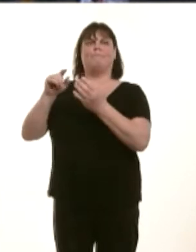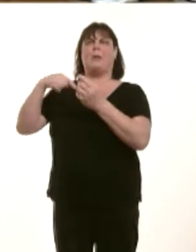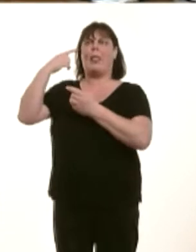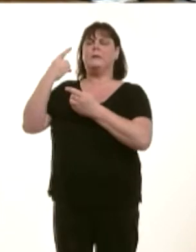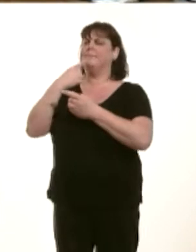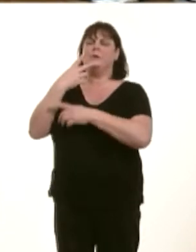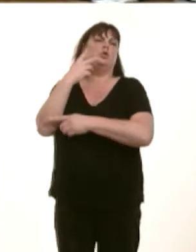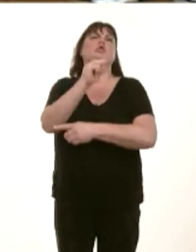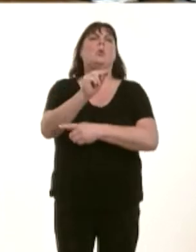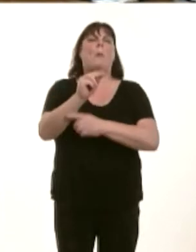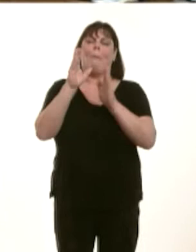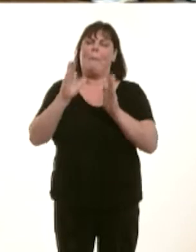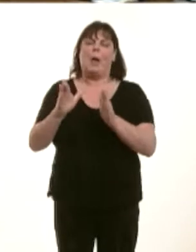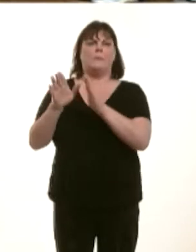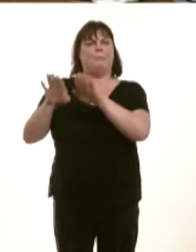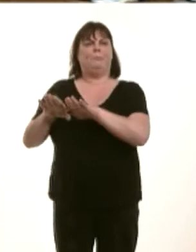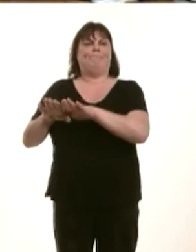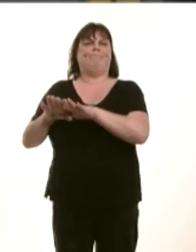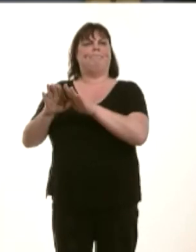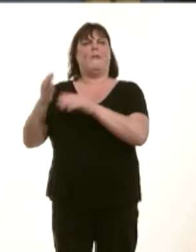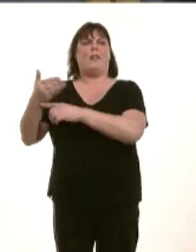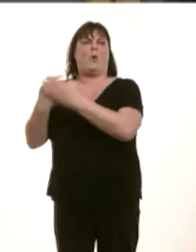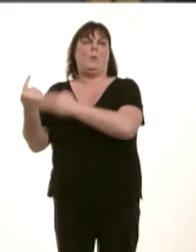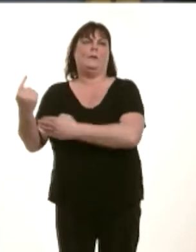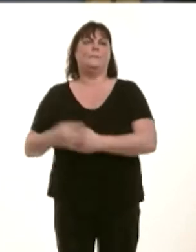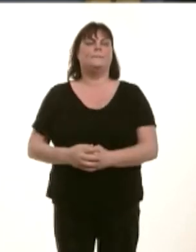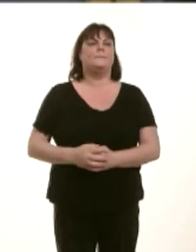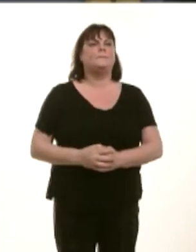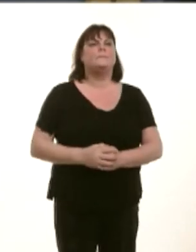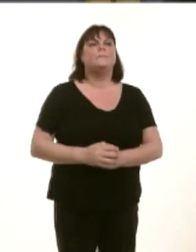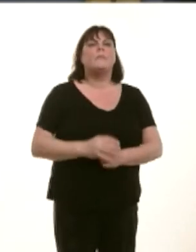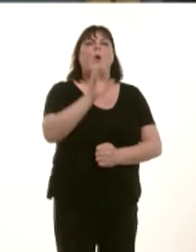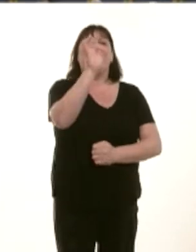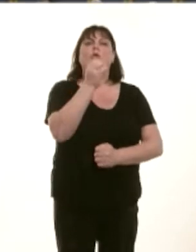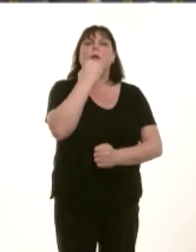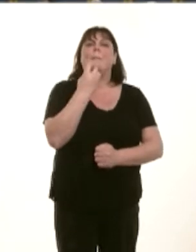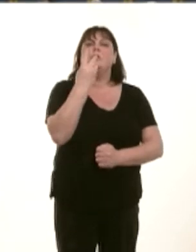Julie Morgan: 2. Pa gynlluniau sydd gan Lywodraeth Cymru i ddatblyguír sector addysg uwch yng